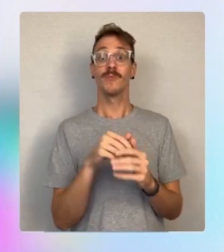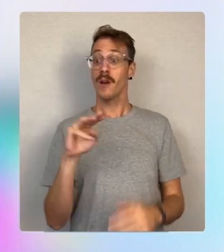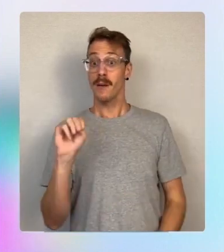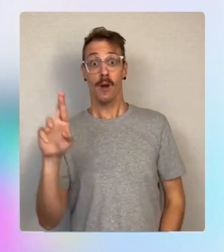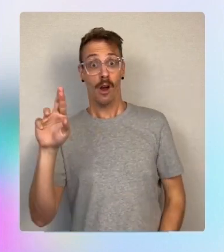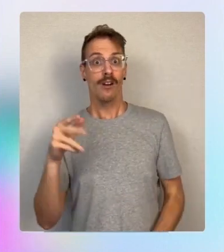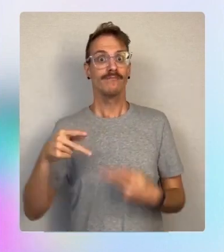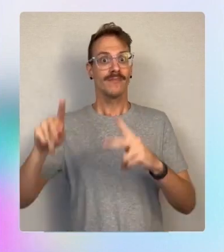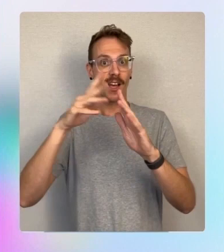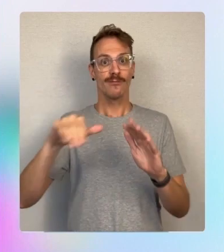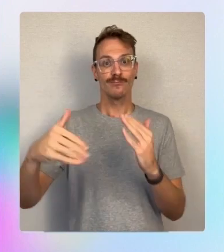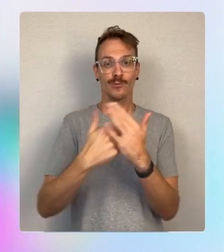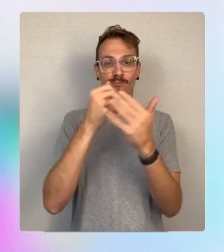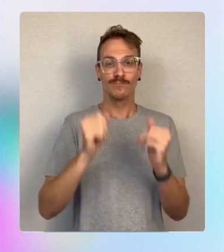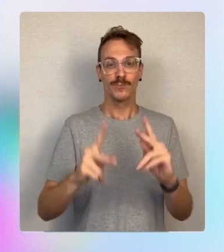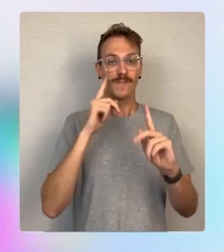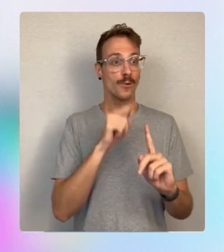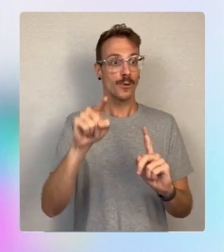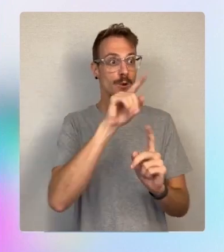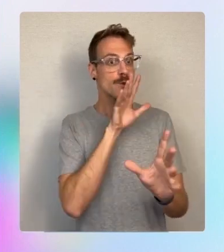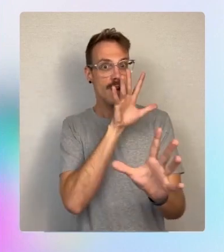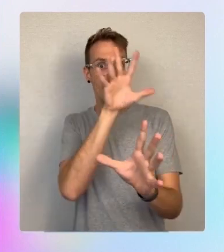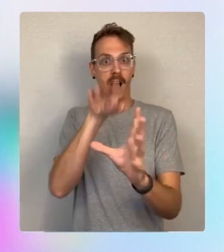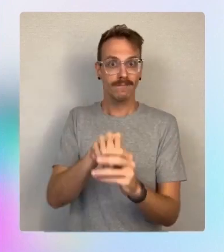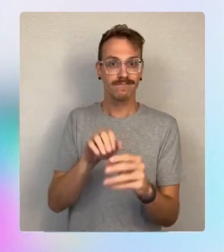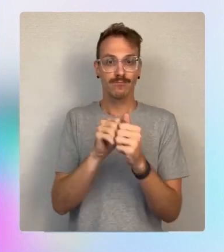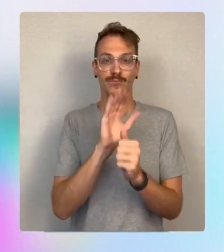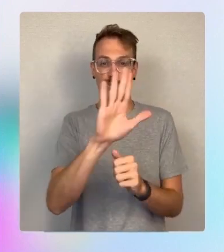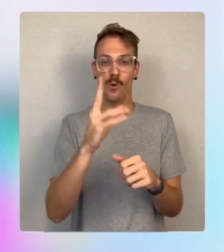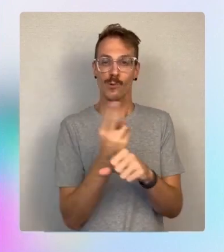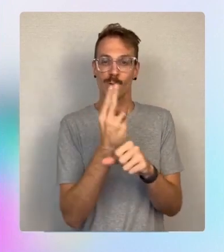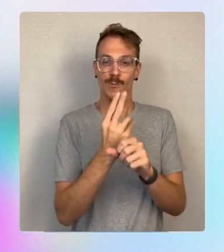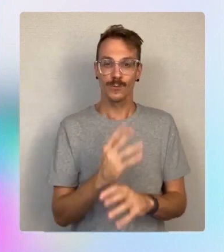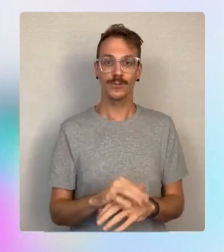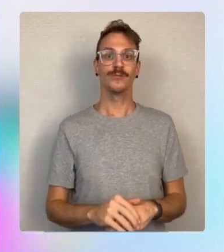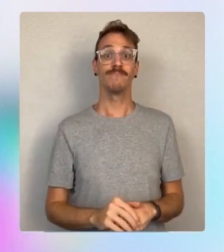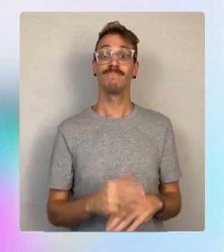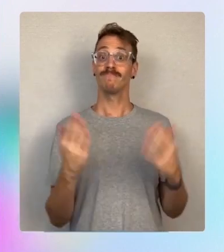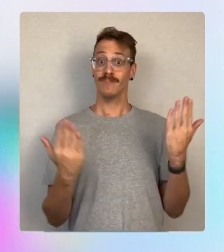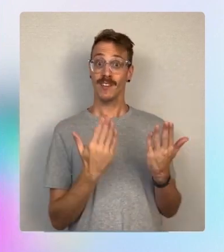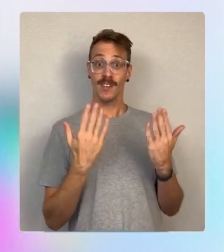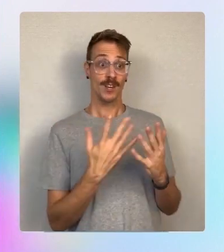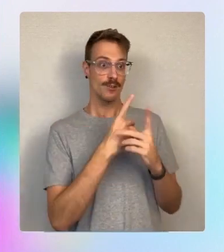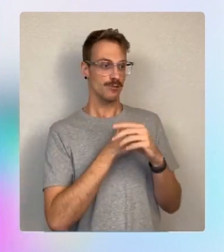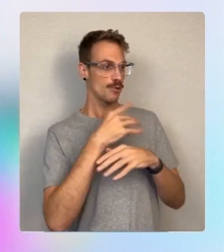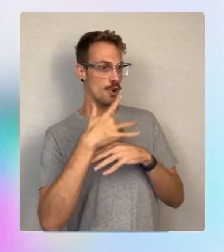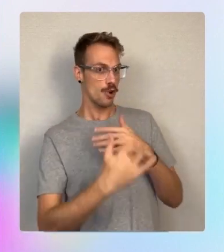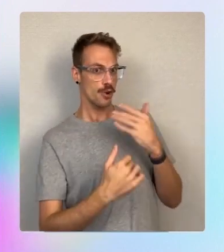to engage your users. Here's an early look at what Resolution Games